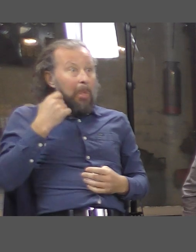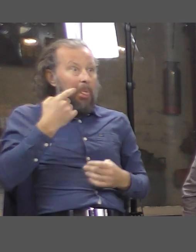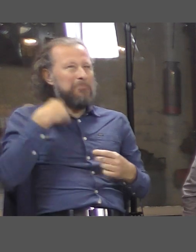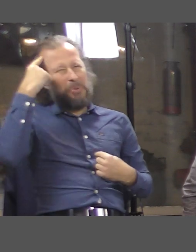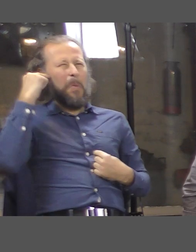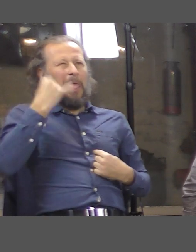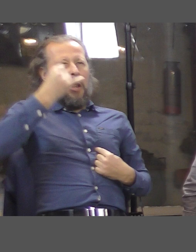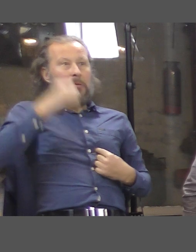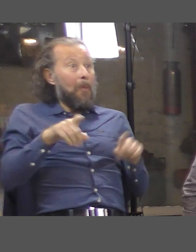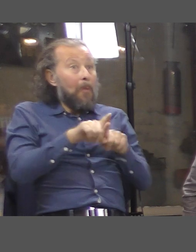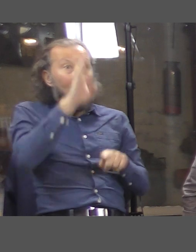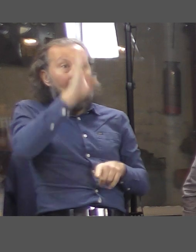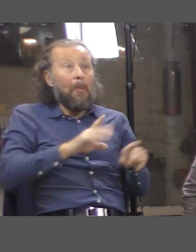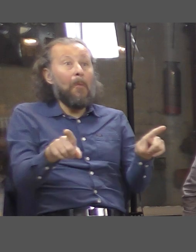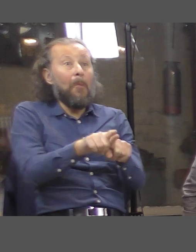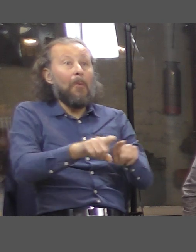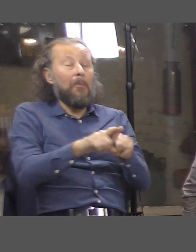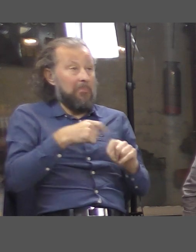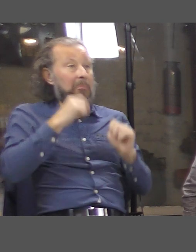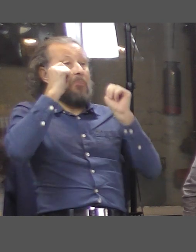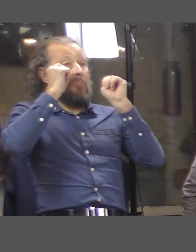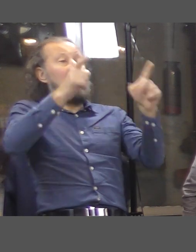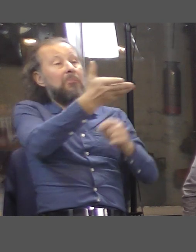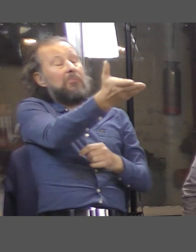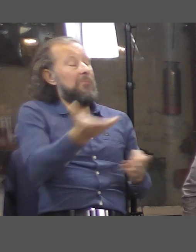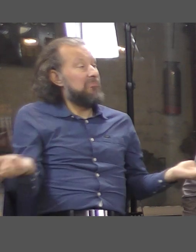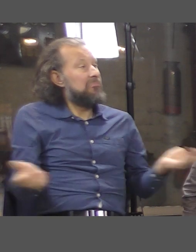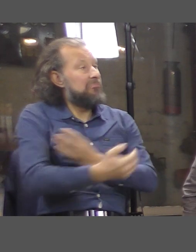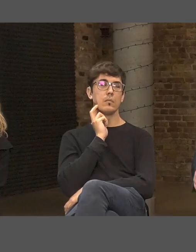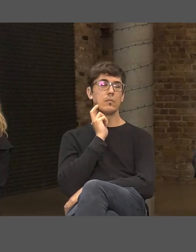That I'm hard of hearing or deaf, because they think I'm inferior. They also have the same problems.